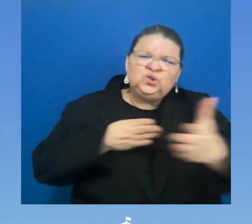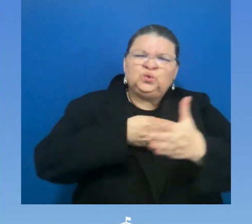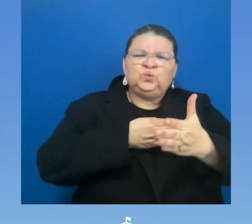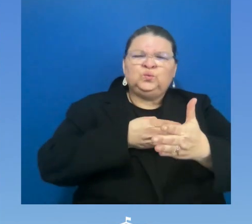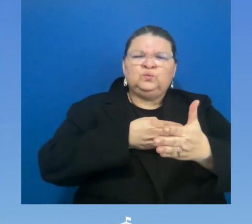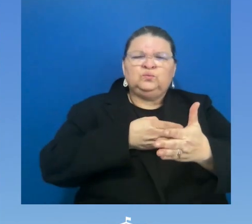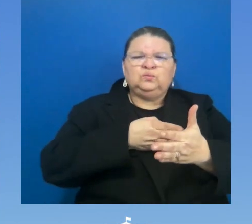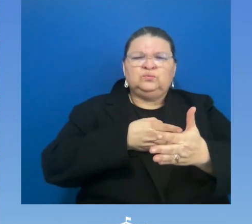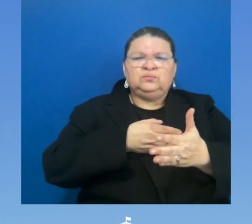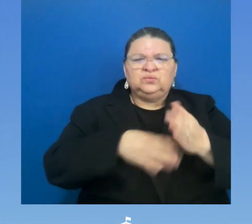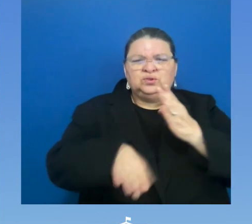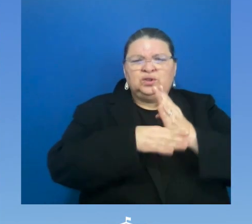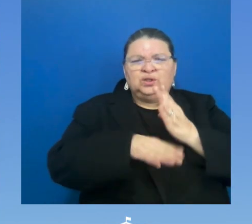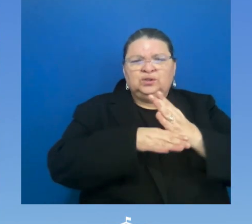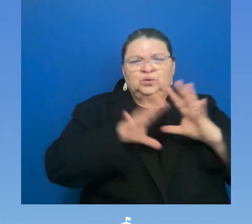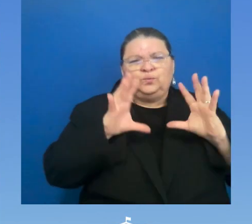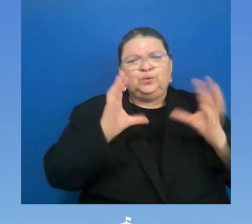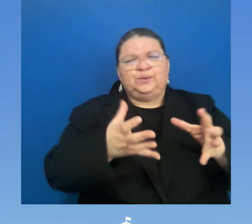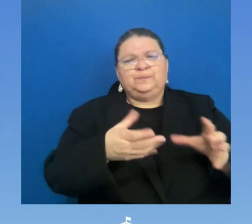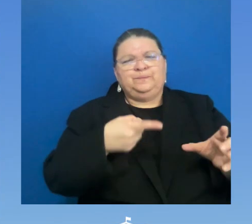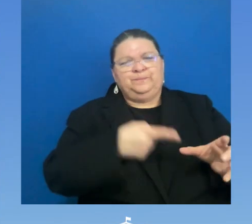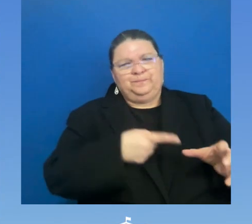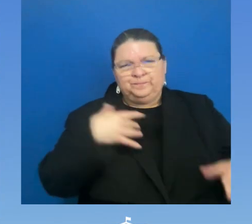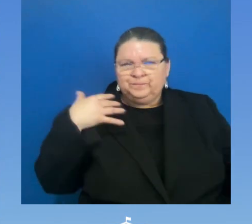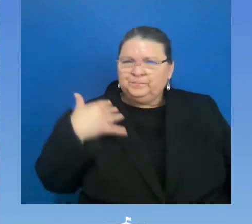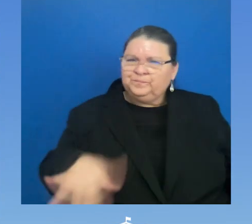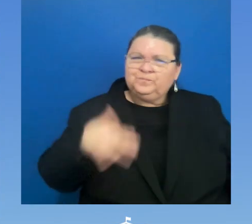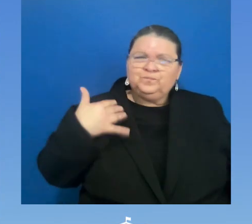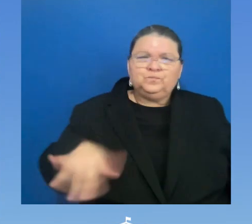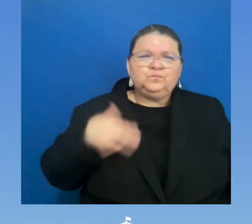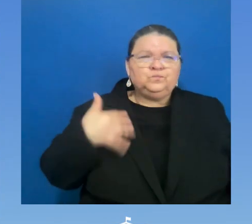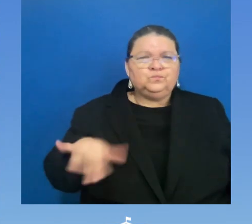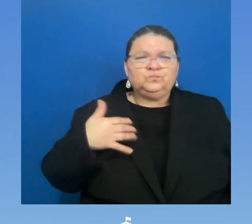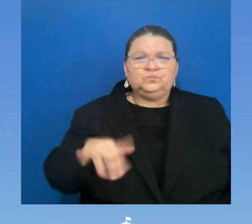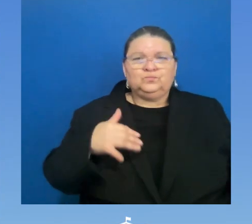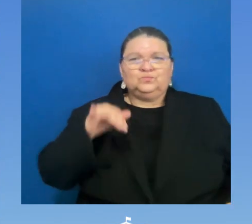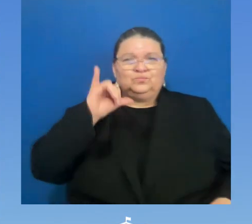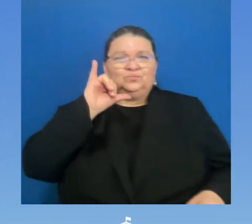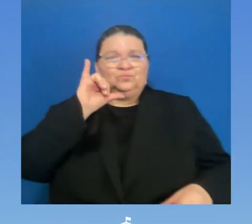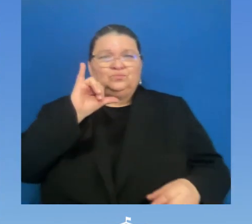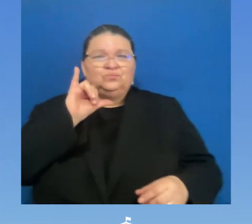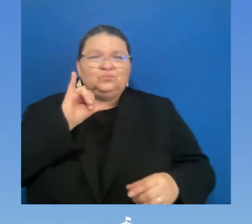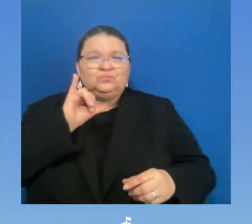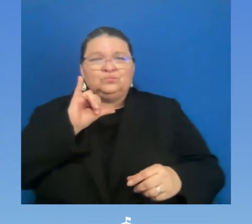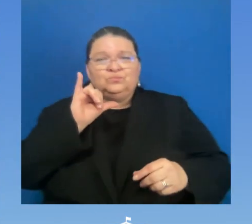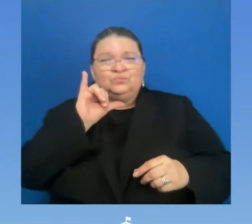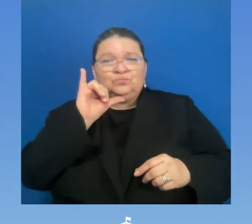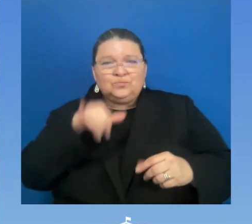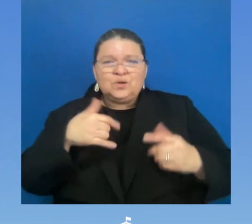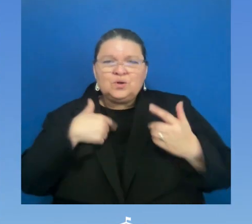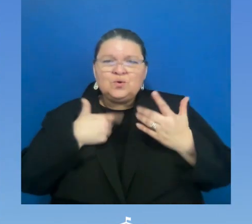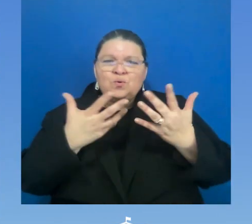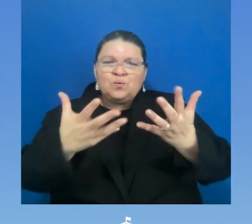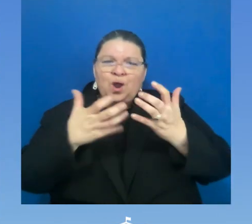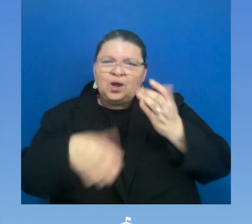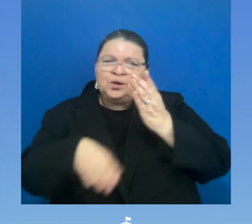to be able to get U.S. soccer to take us more seriously. The Vice President: What was the risk that they took when they filed that lawsuit --